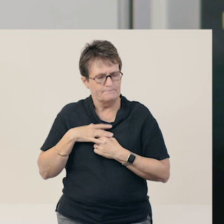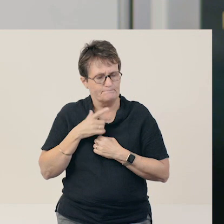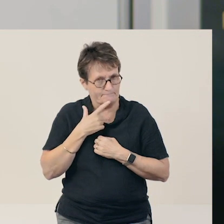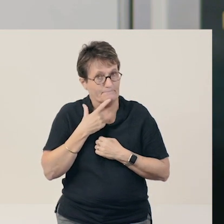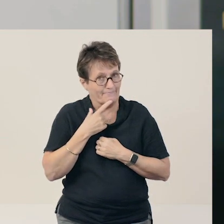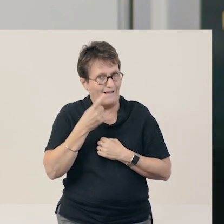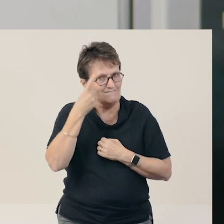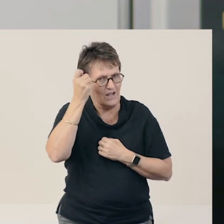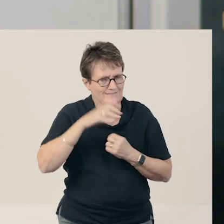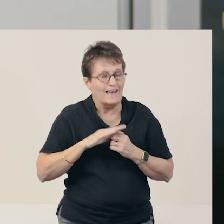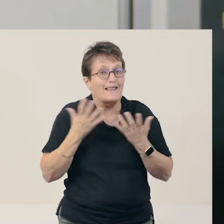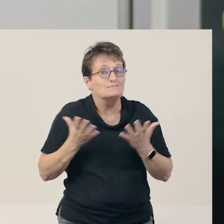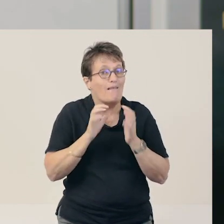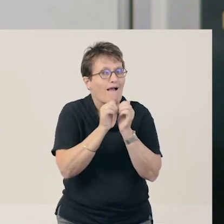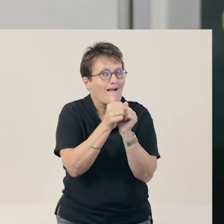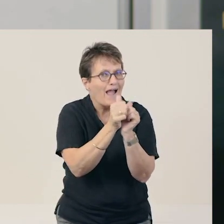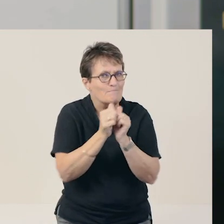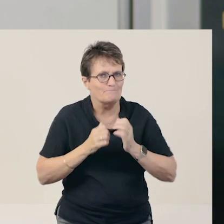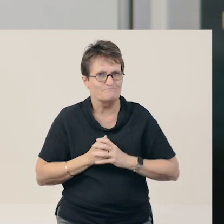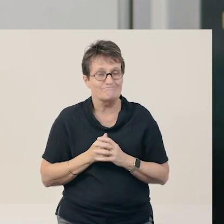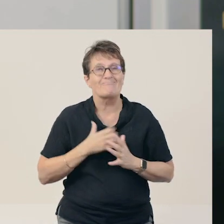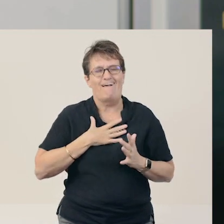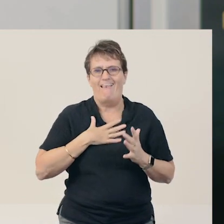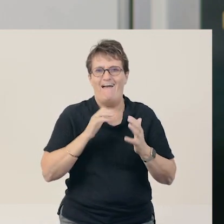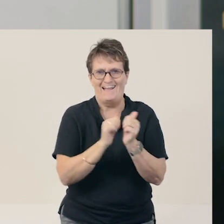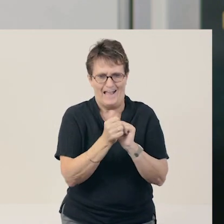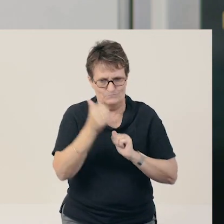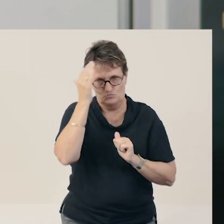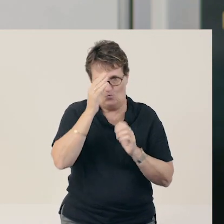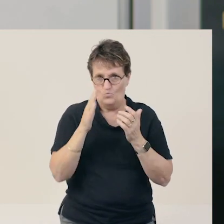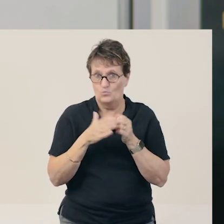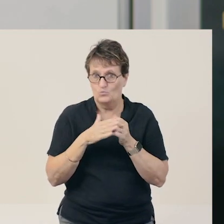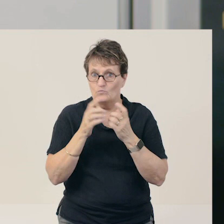Let's play a game. I enjoy playing games to learn new things.